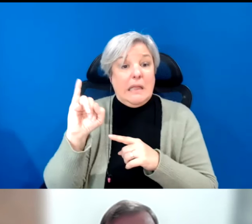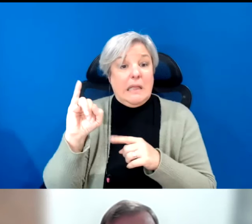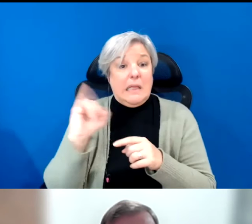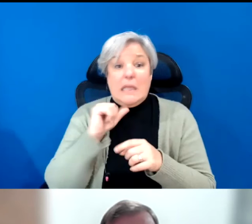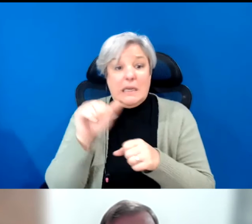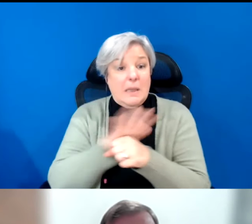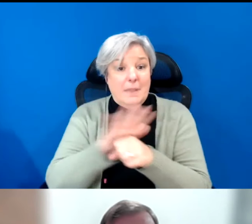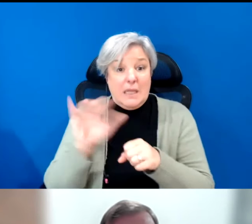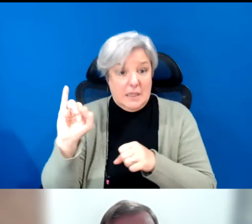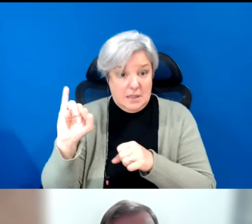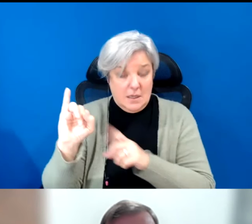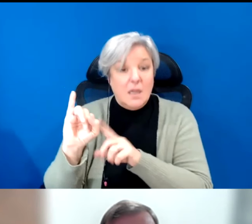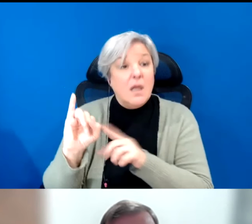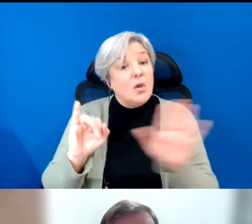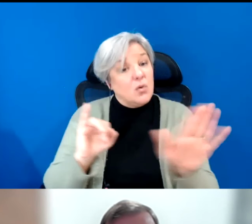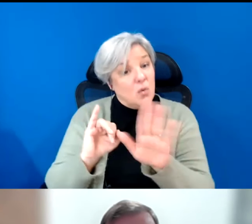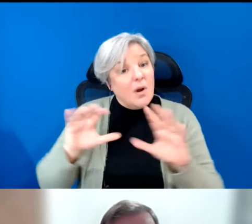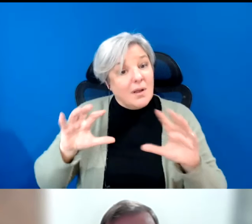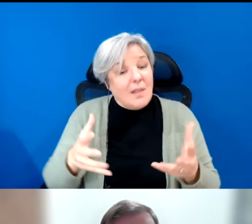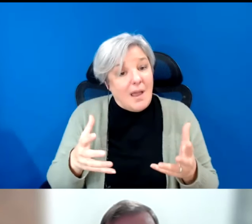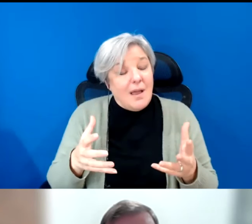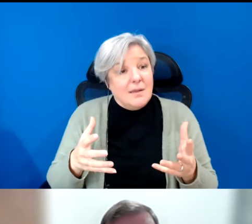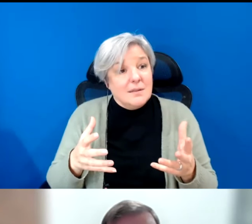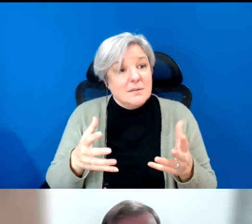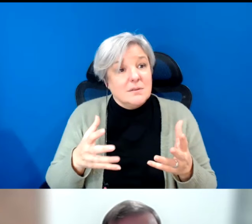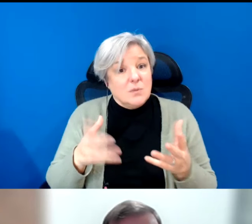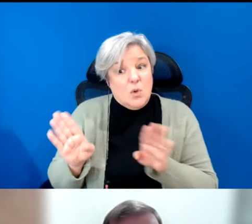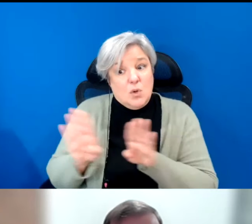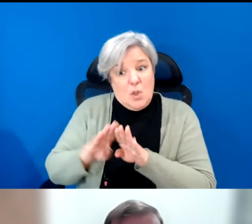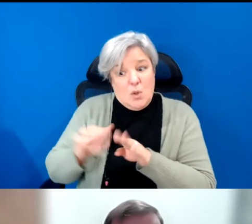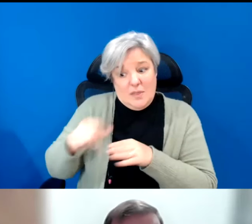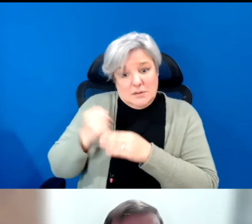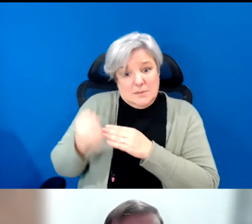We, you know, your class does close at the end of the semester,